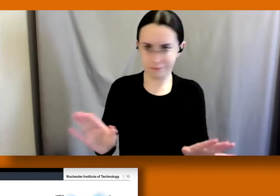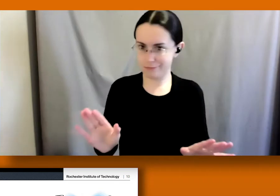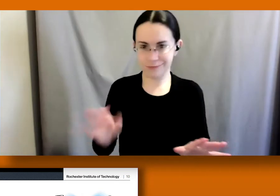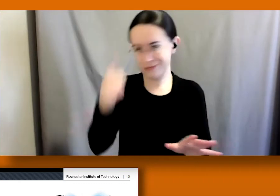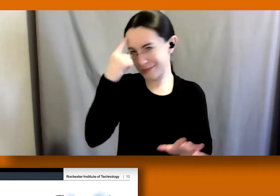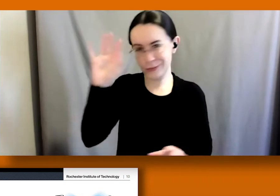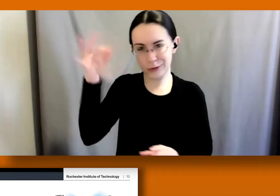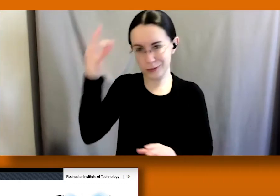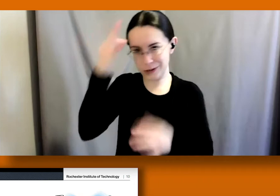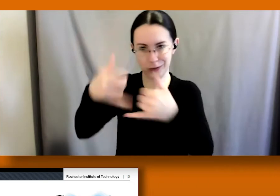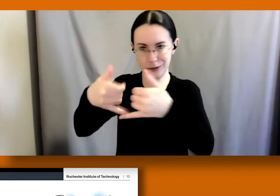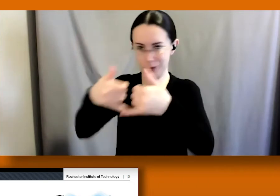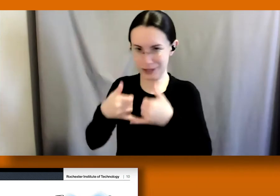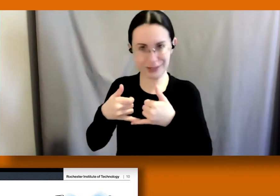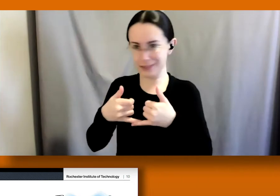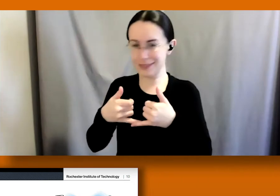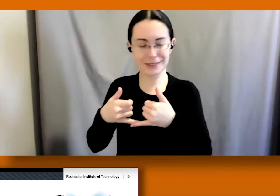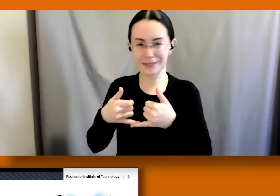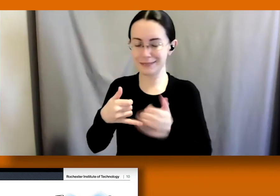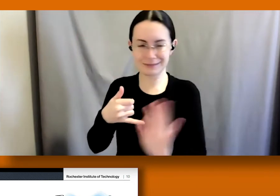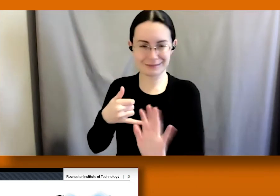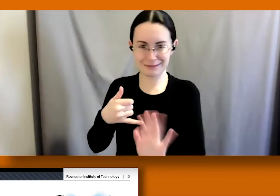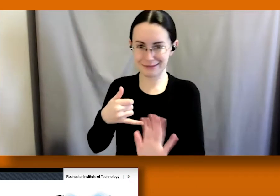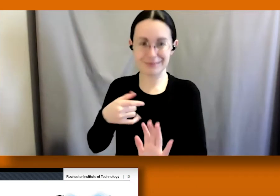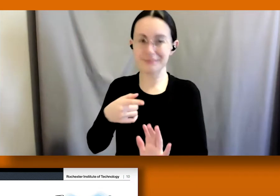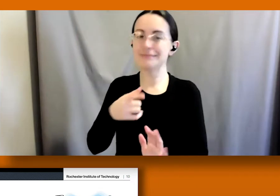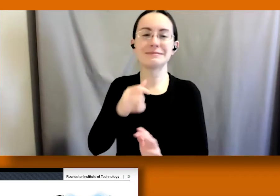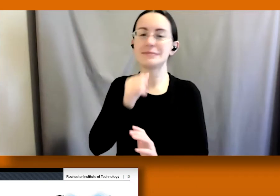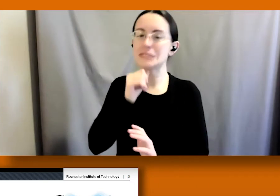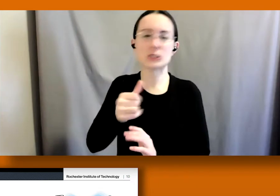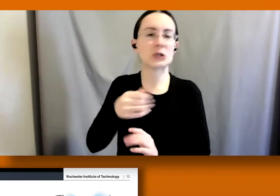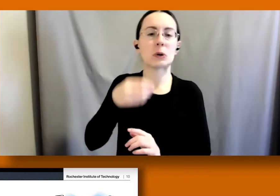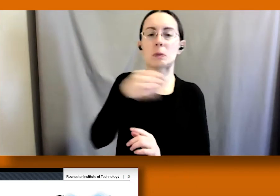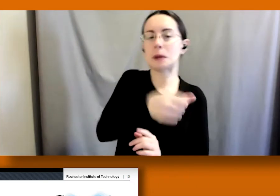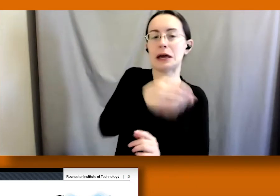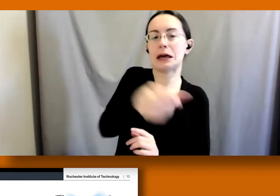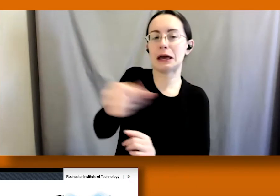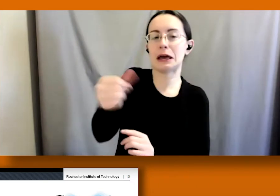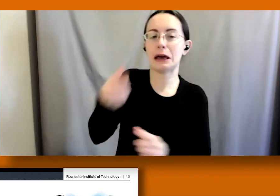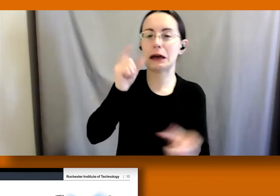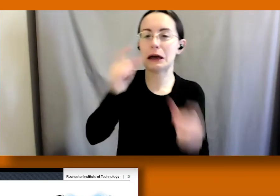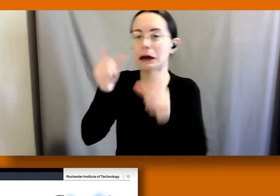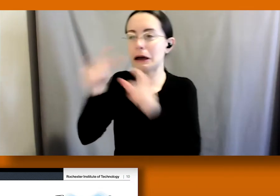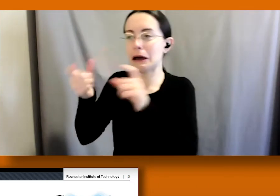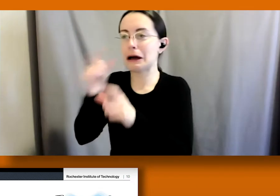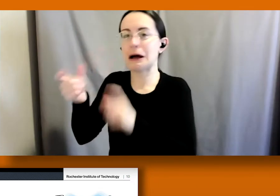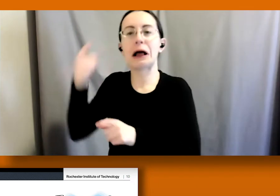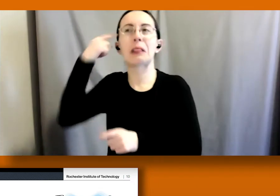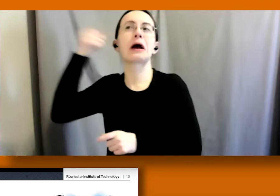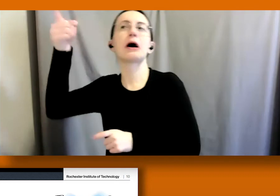So please don't go paying for everyone's tab after a conference thinking Uncle Sam will cover the bill.